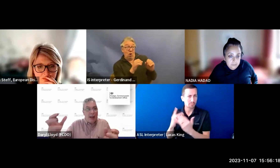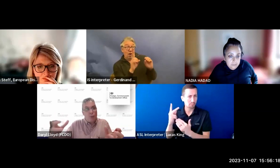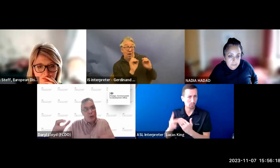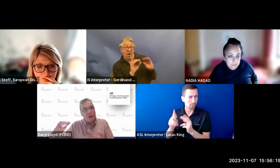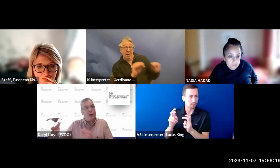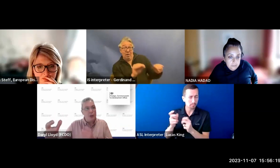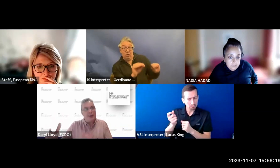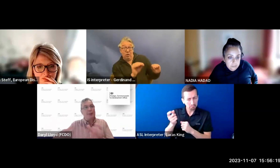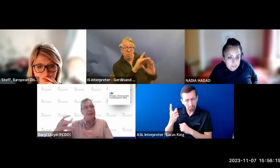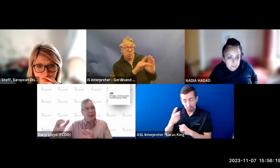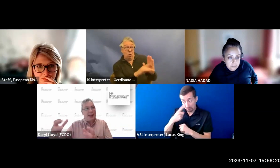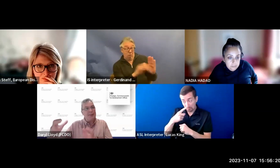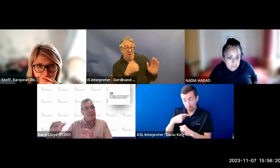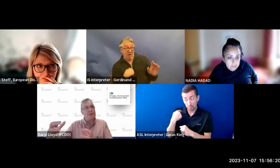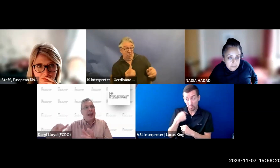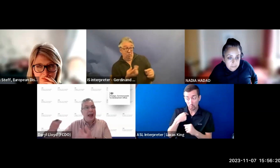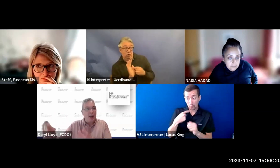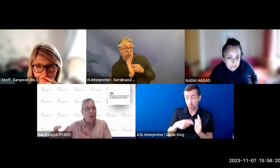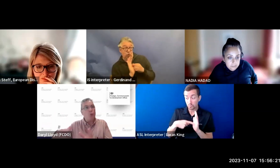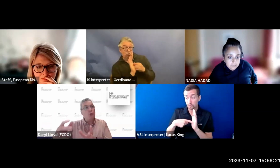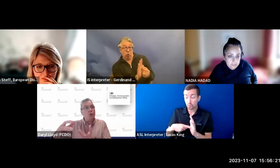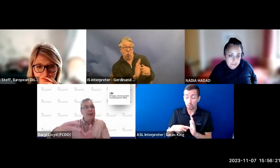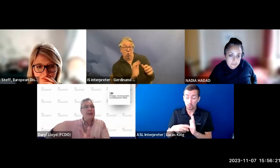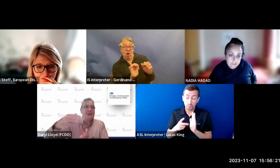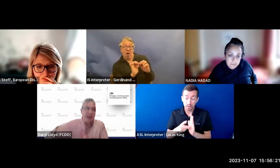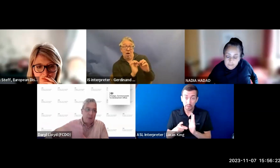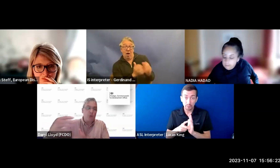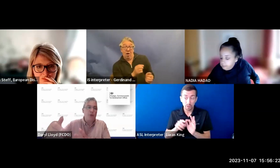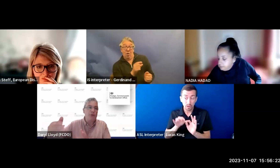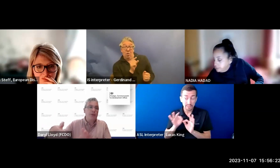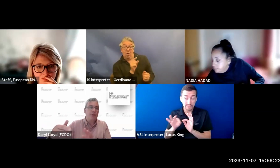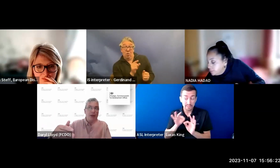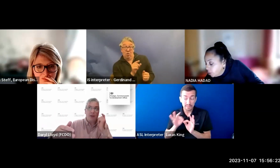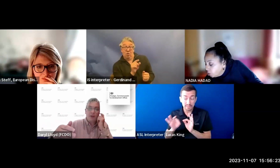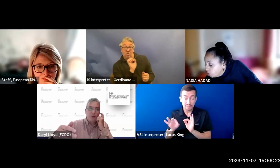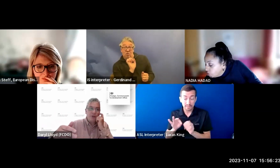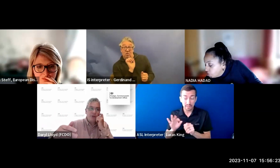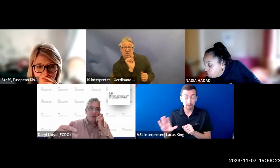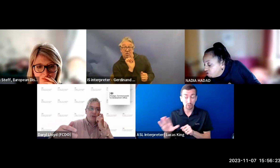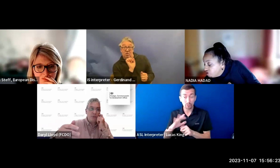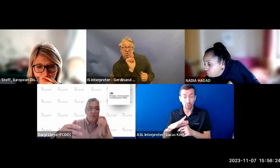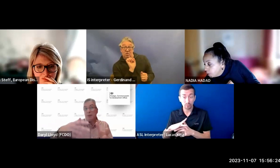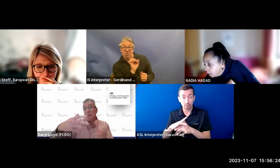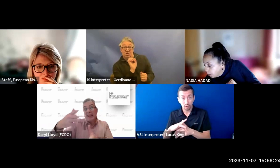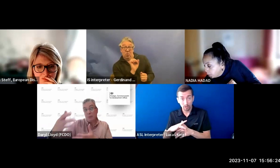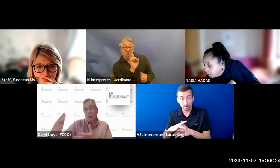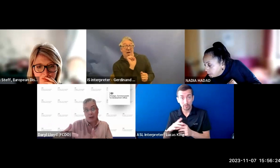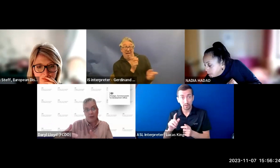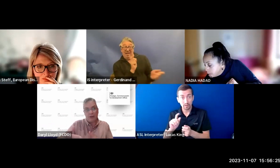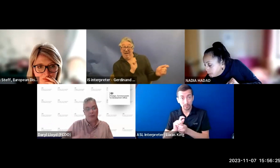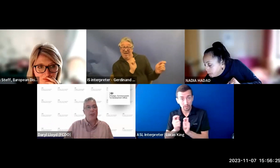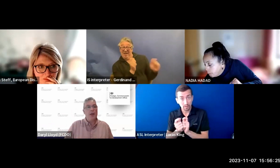Can we demonstrate how we can adapt to what you are already doing to make it more inclusive?".